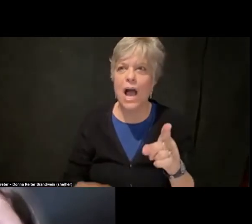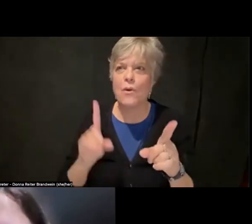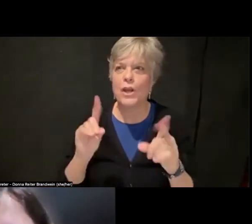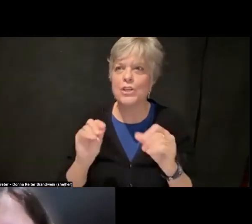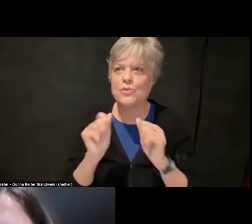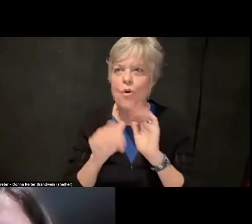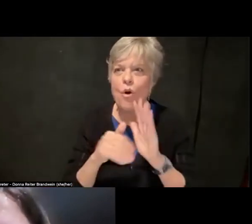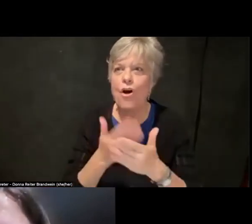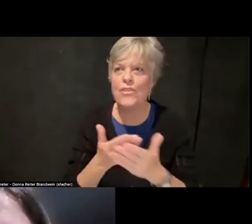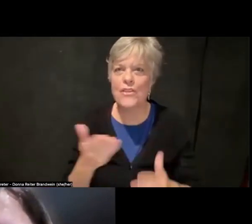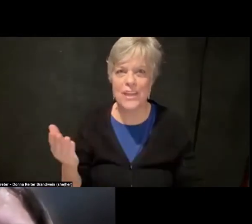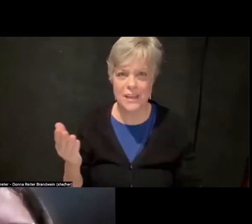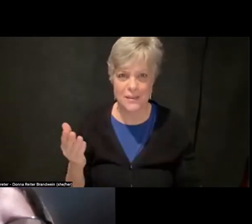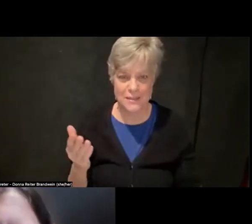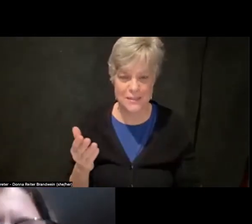So I'm trying to focus a little bit.